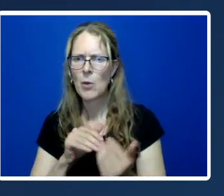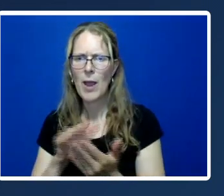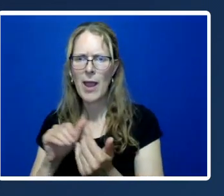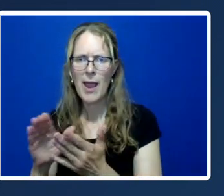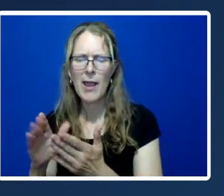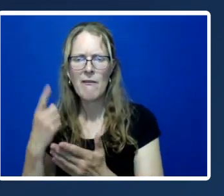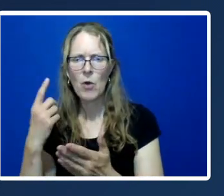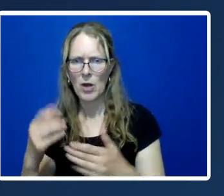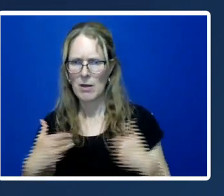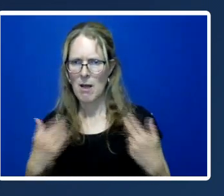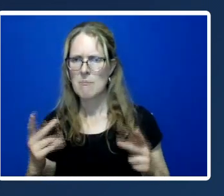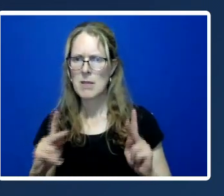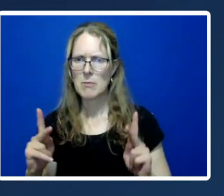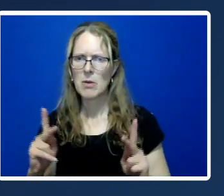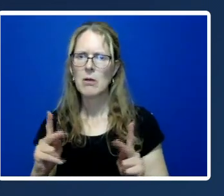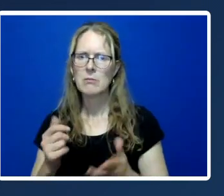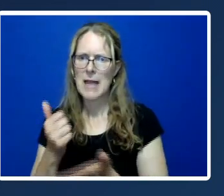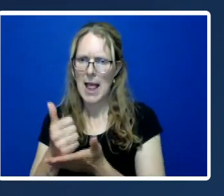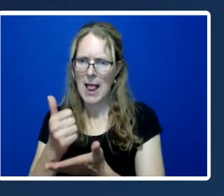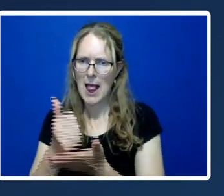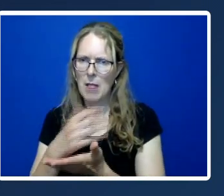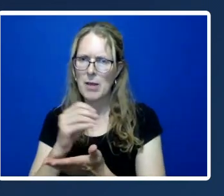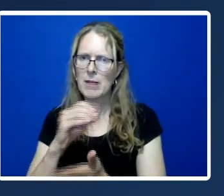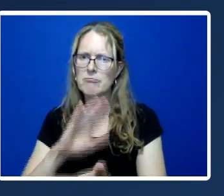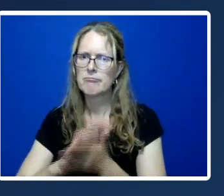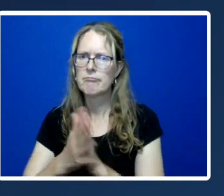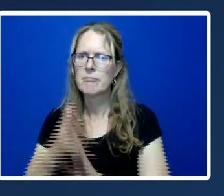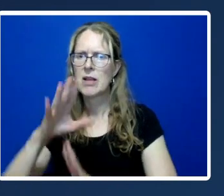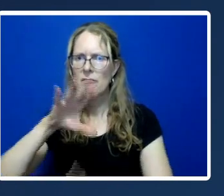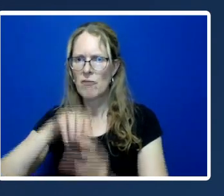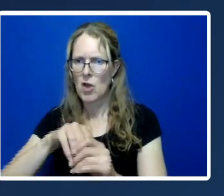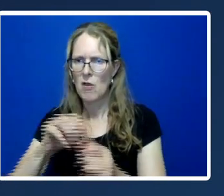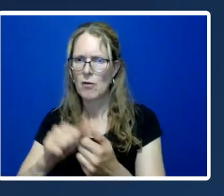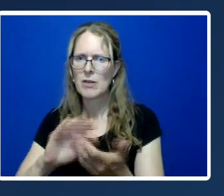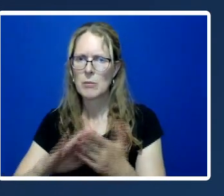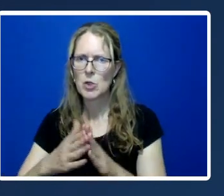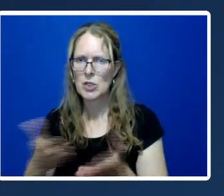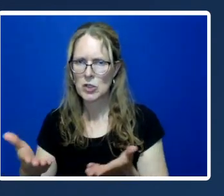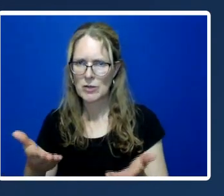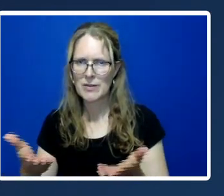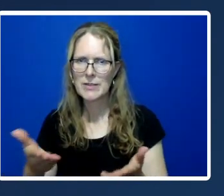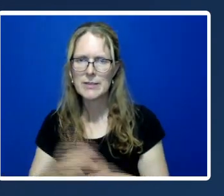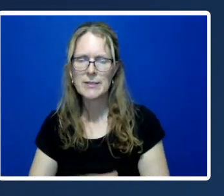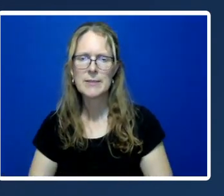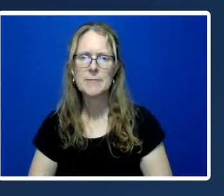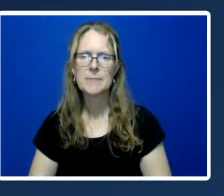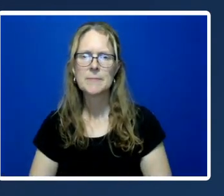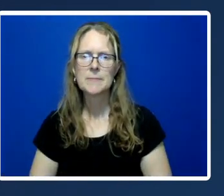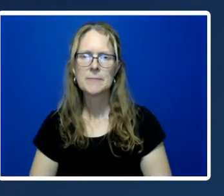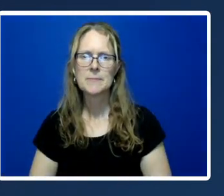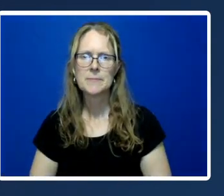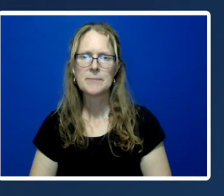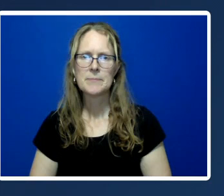helpful and to get involved in community service. And we seek to enlarge the number of students